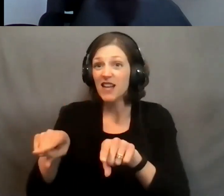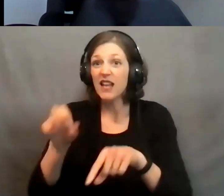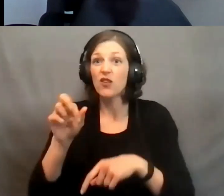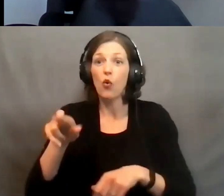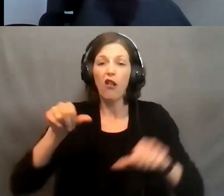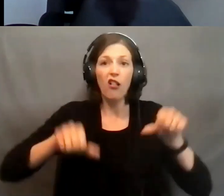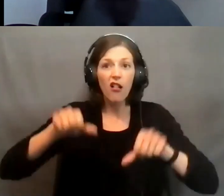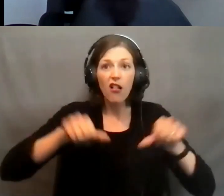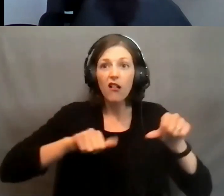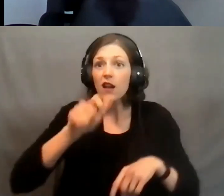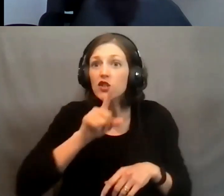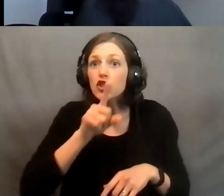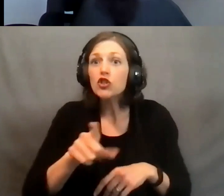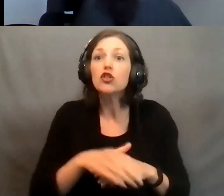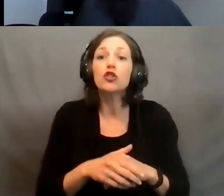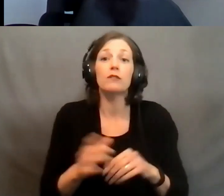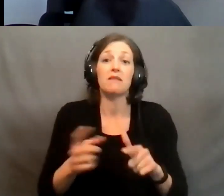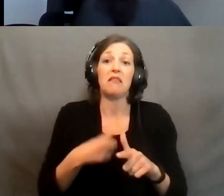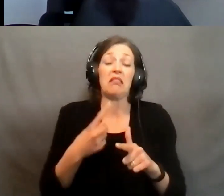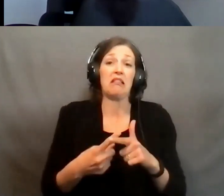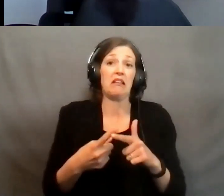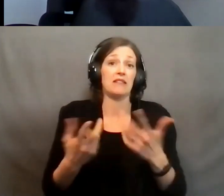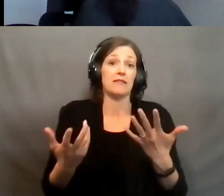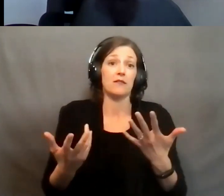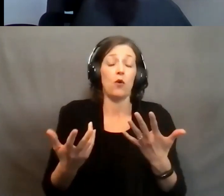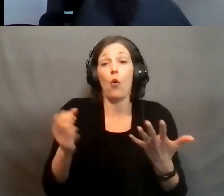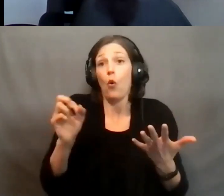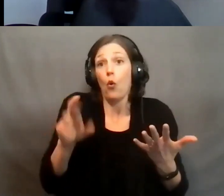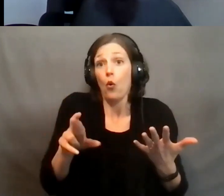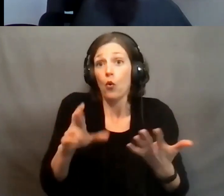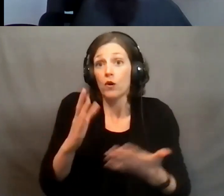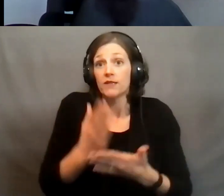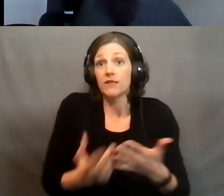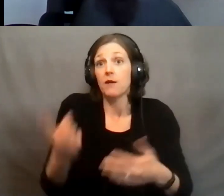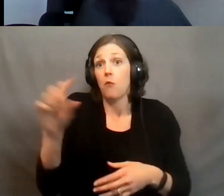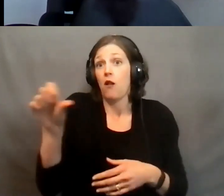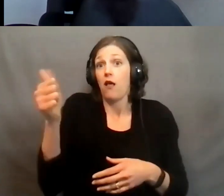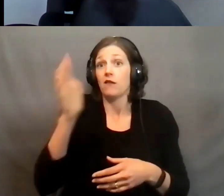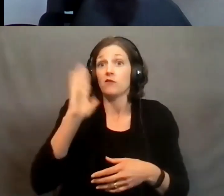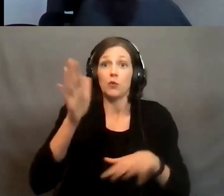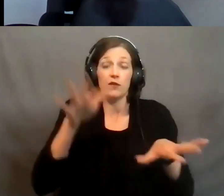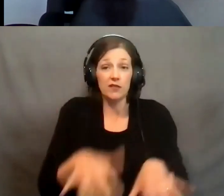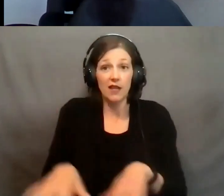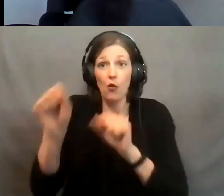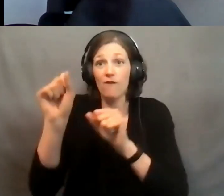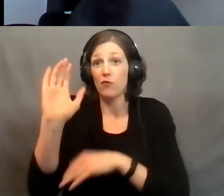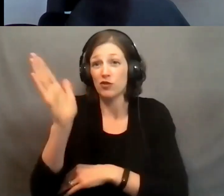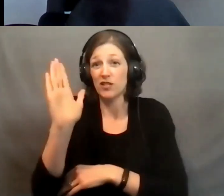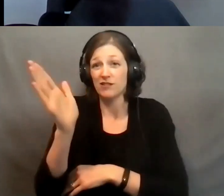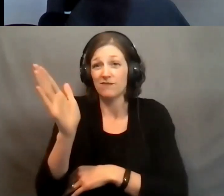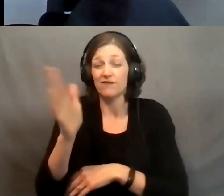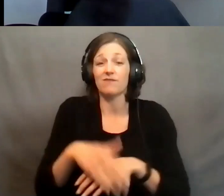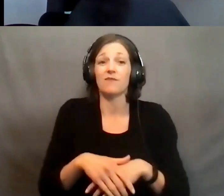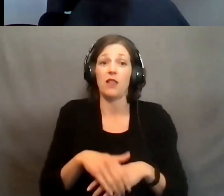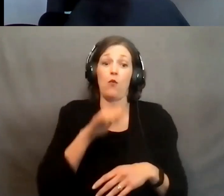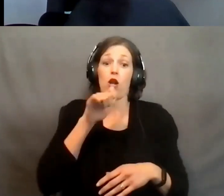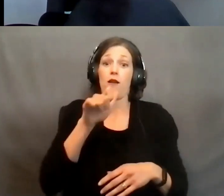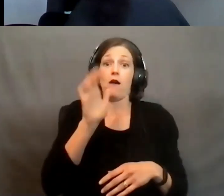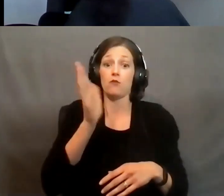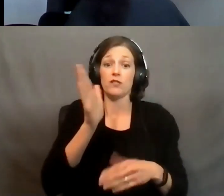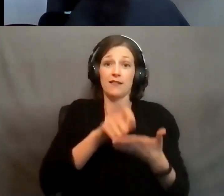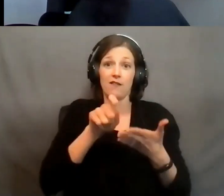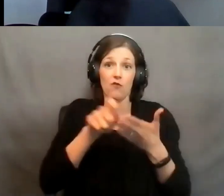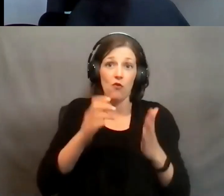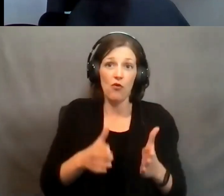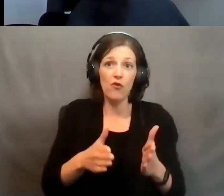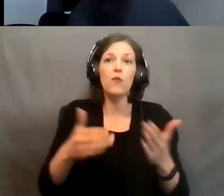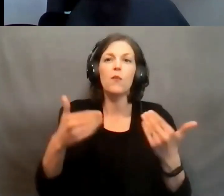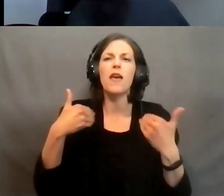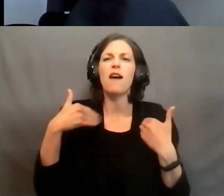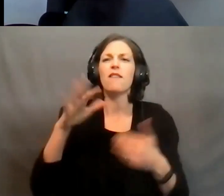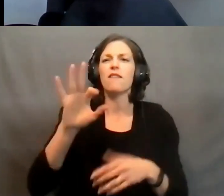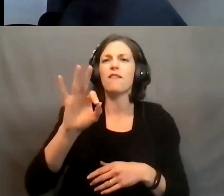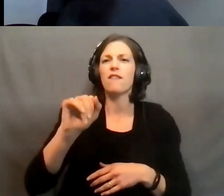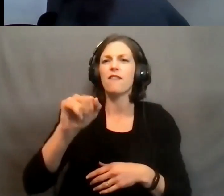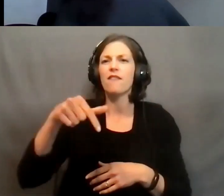then essentially , 13:10:16 it really